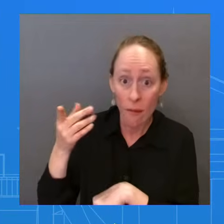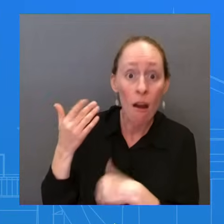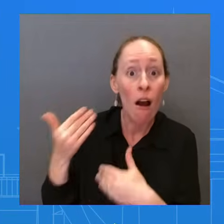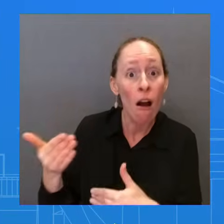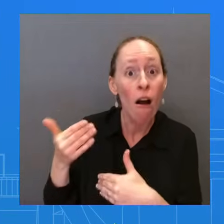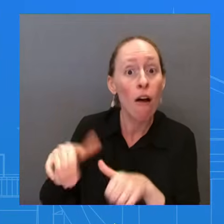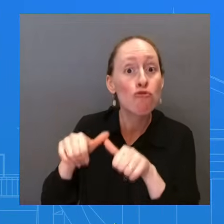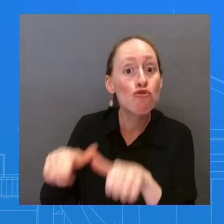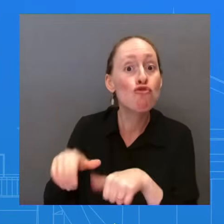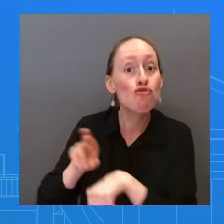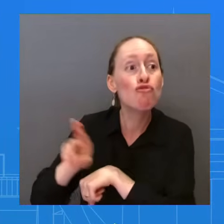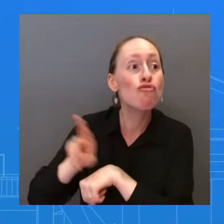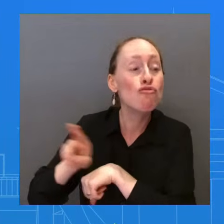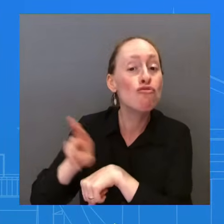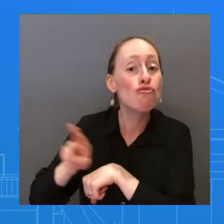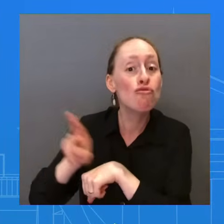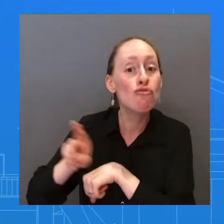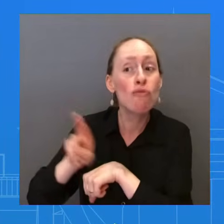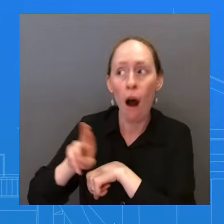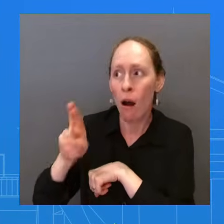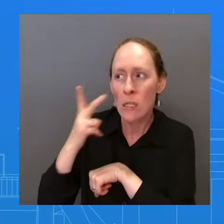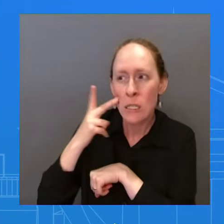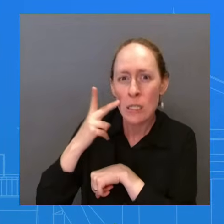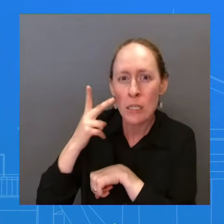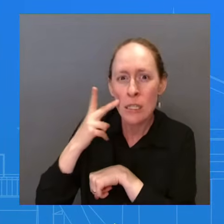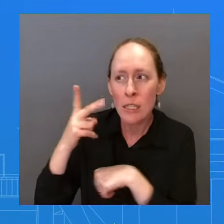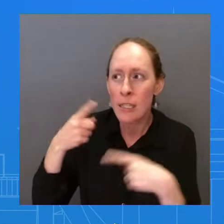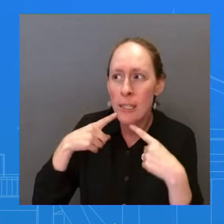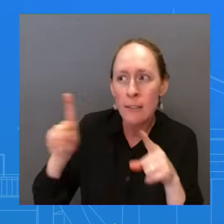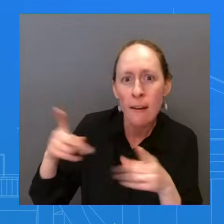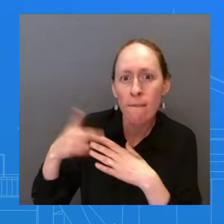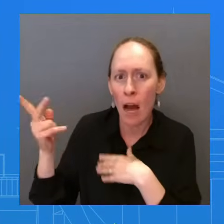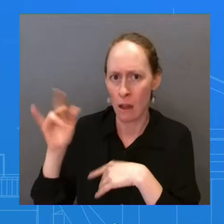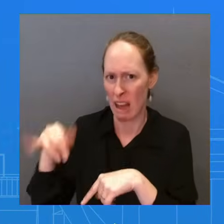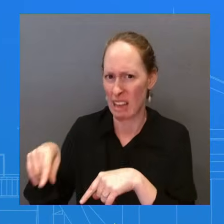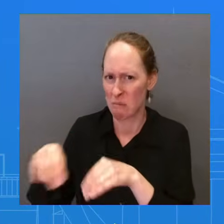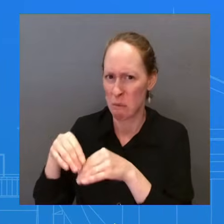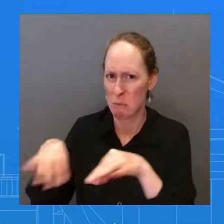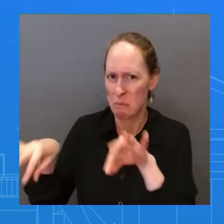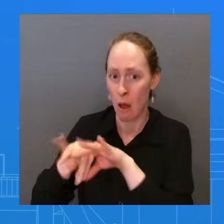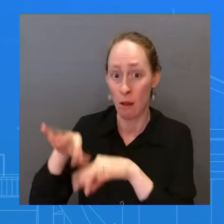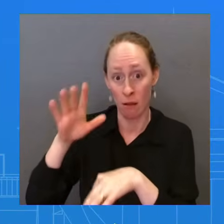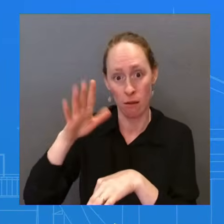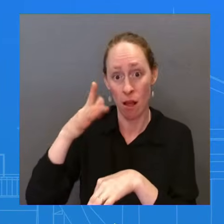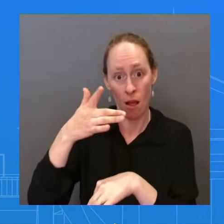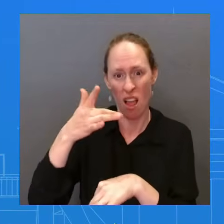Kim Jong Un and his scientists and engineers, they learn and they improve and they adapt,